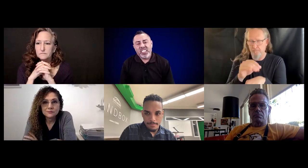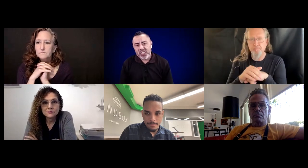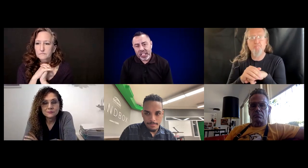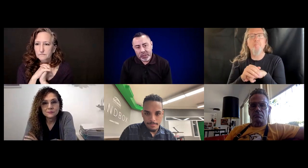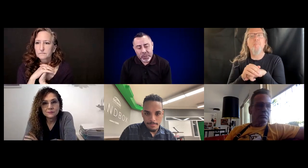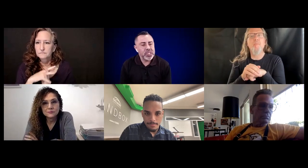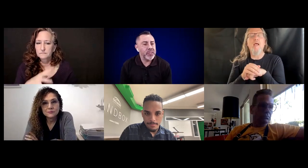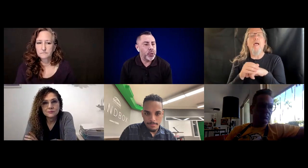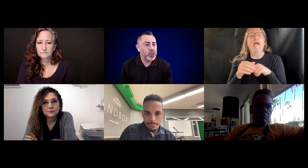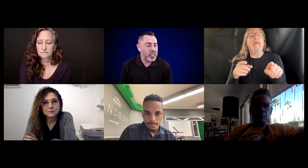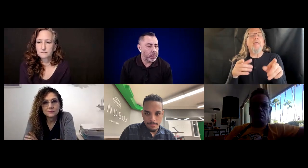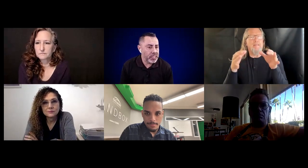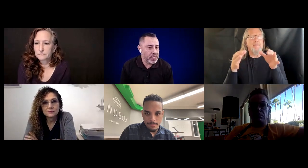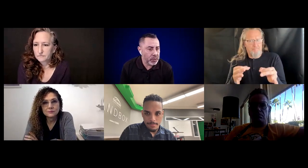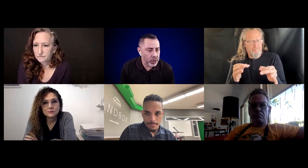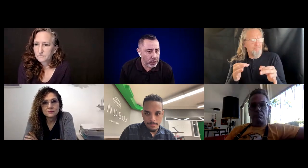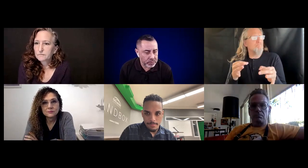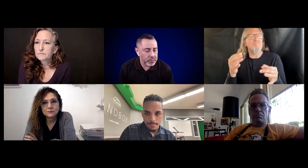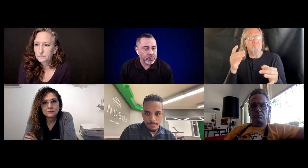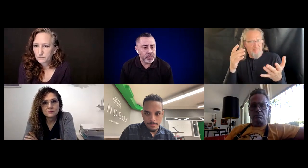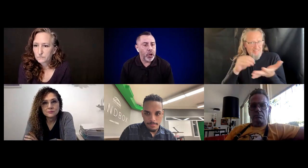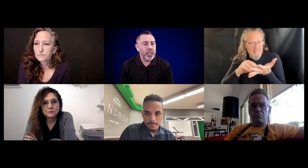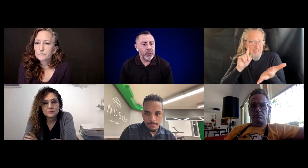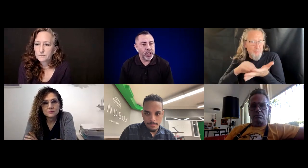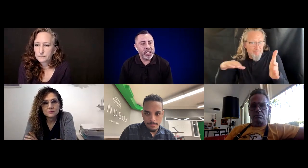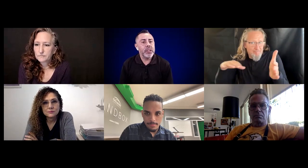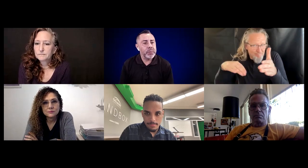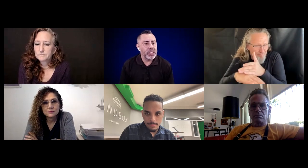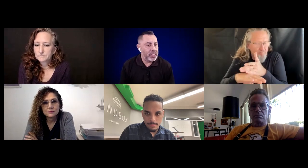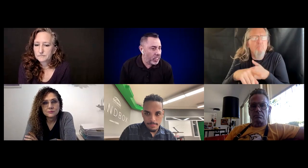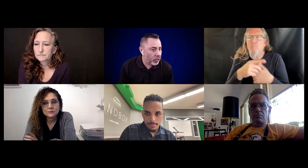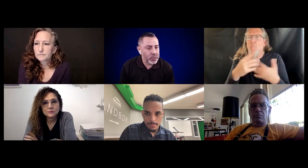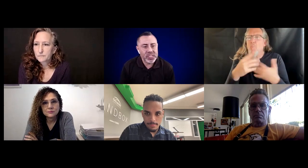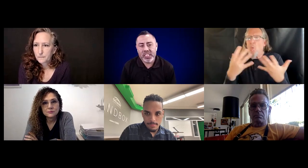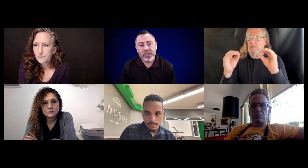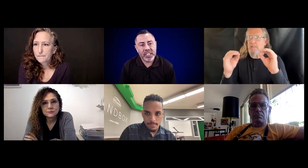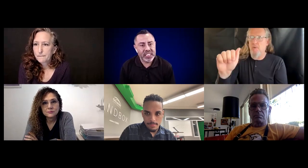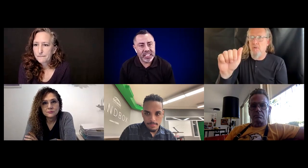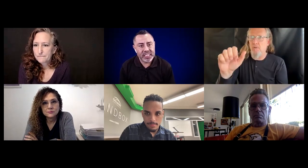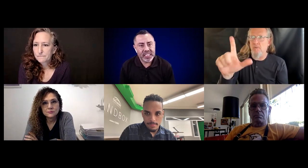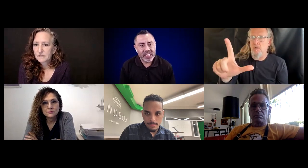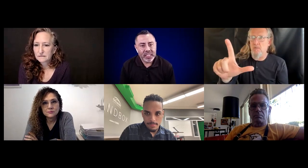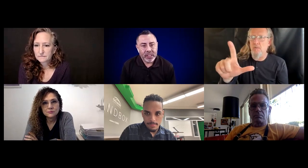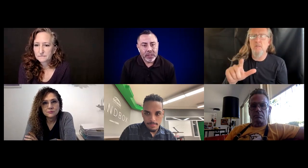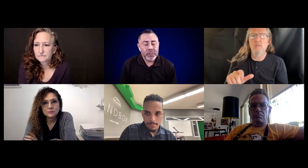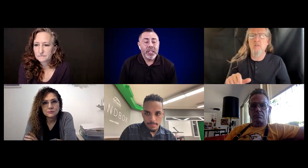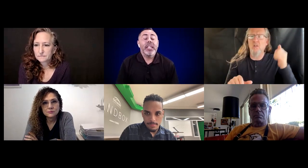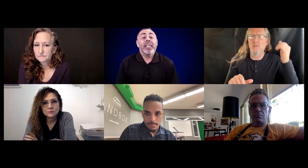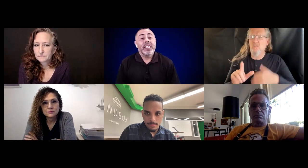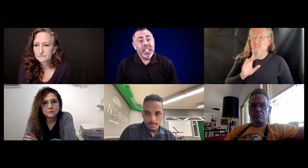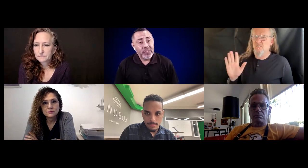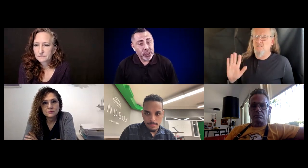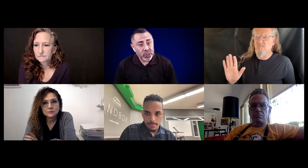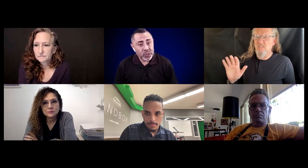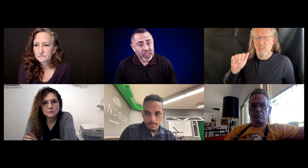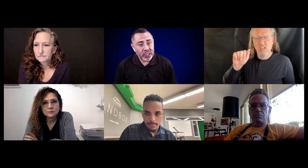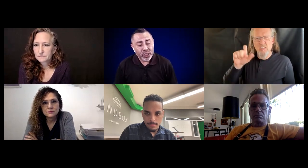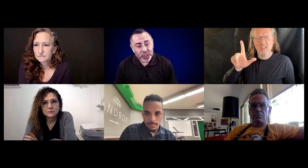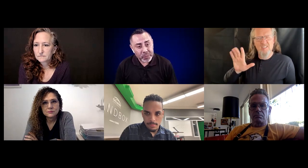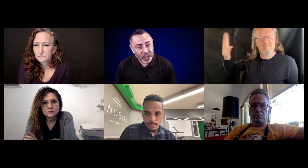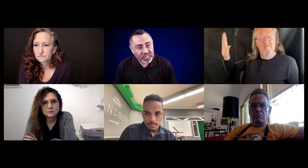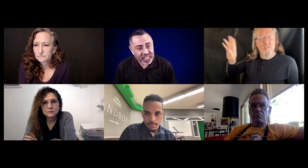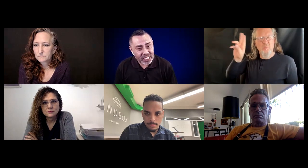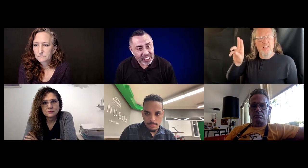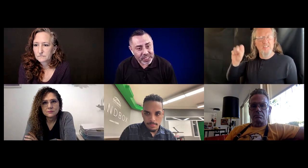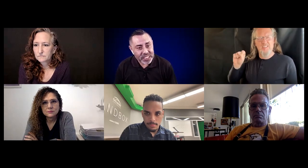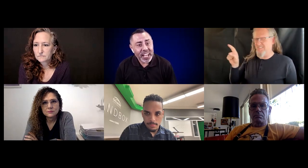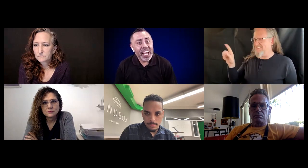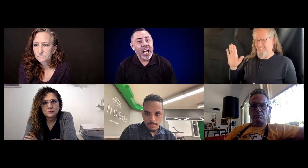Again, this is late, most deaf schools and other places were already running, but here it was until the 1980's, the deaf students, went there to learn American sign language.